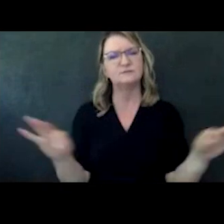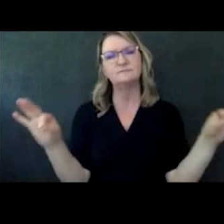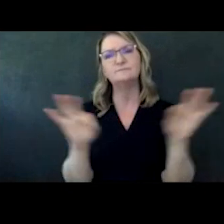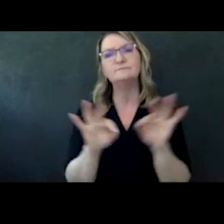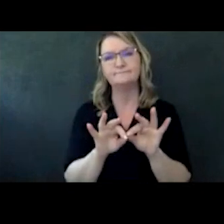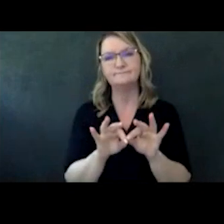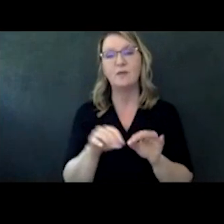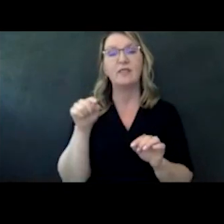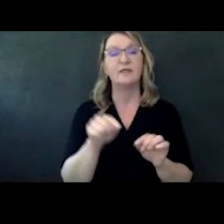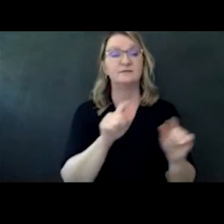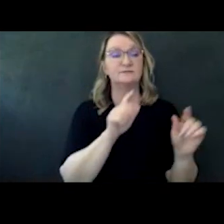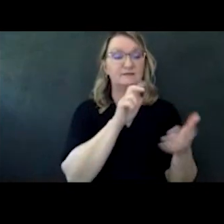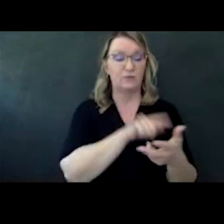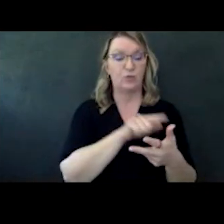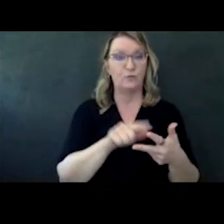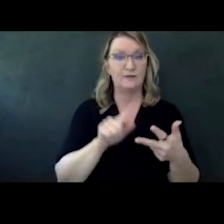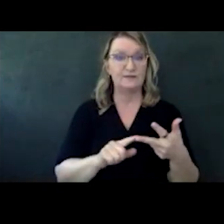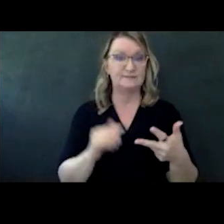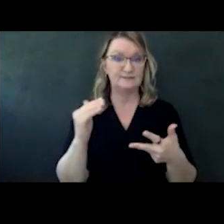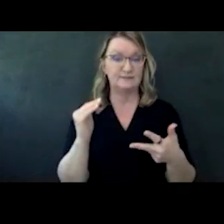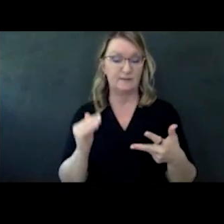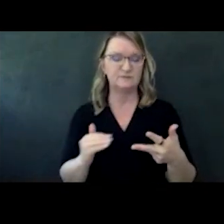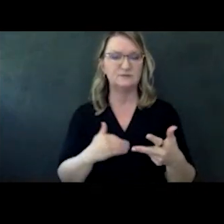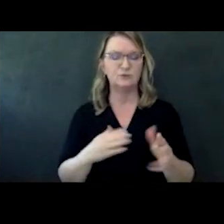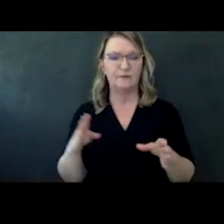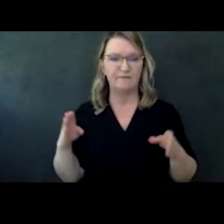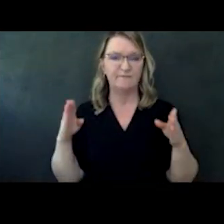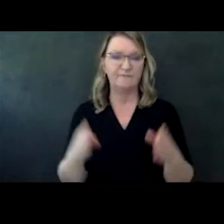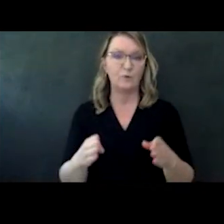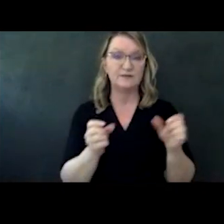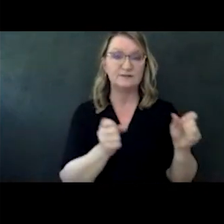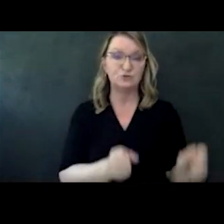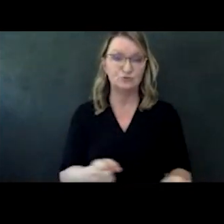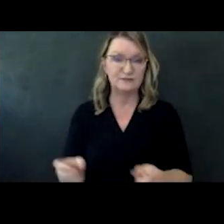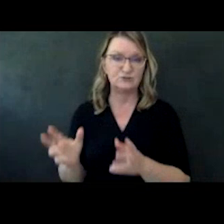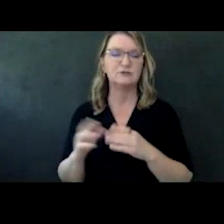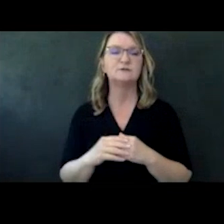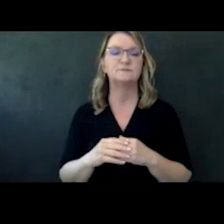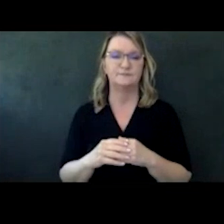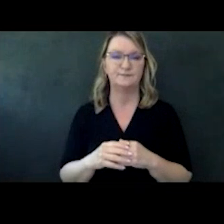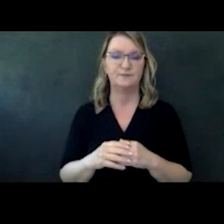breaks it down into three simple steps to help you stay focused and strategic. On the resources slide